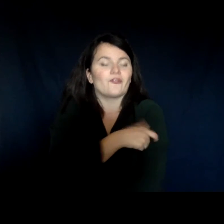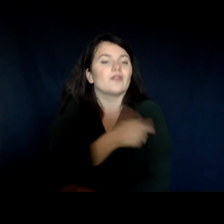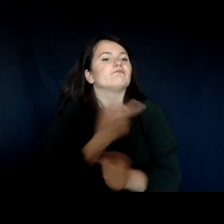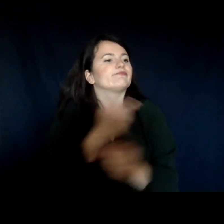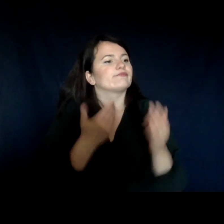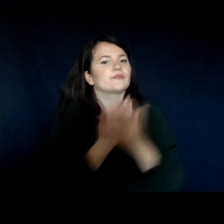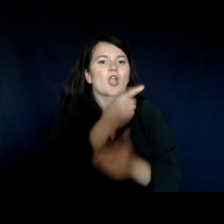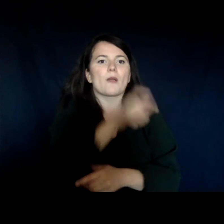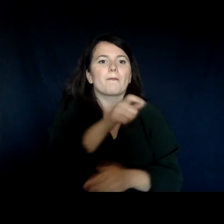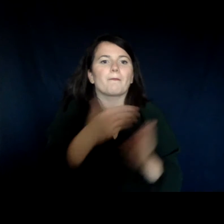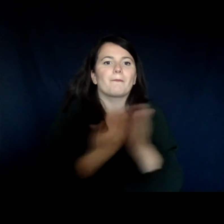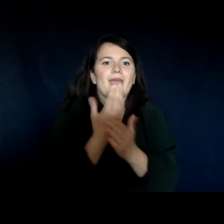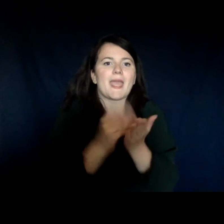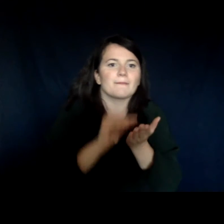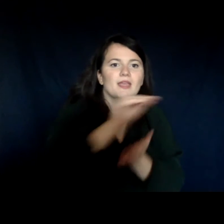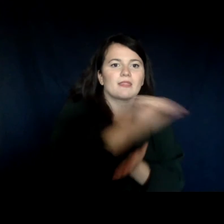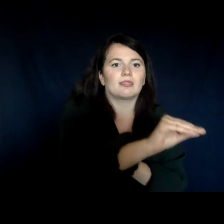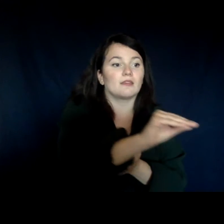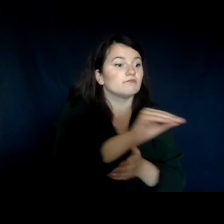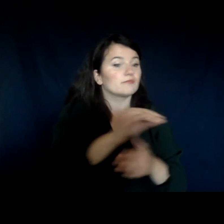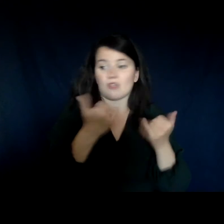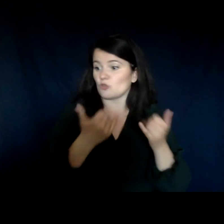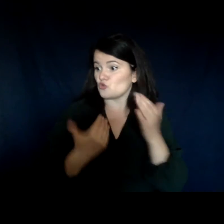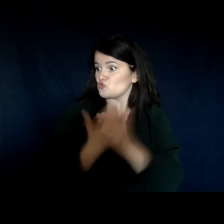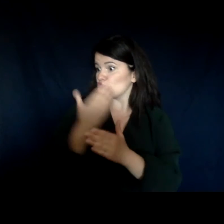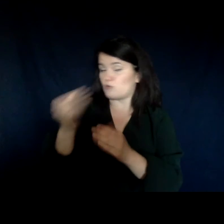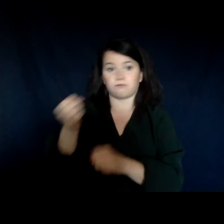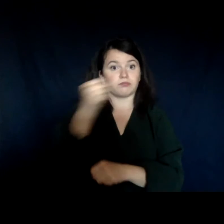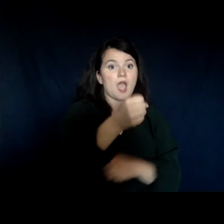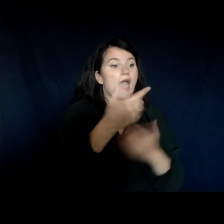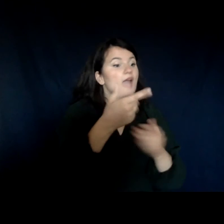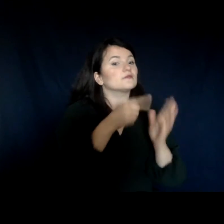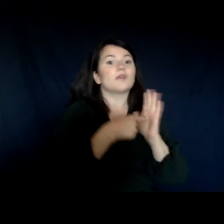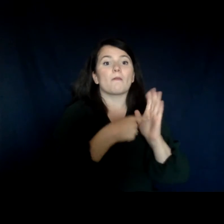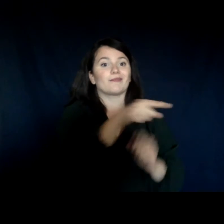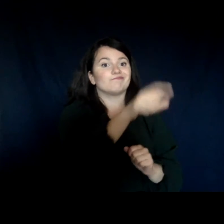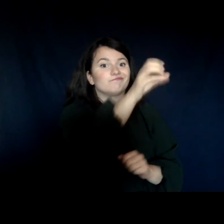due to sickness they can't work anymore. It isn't covered.